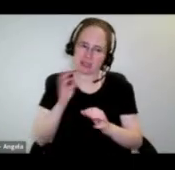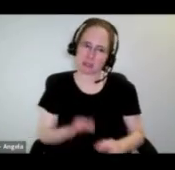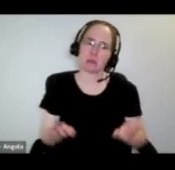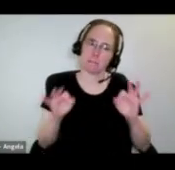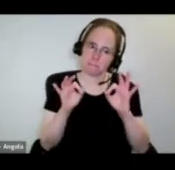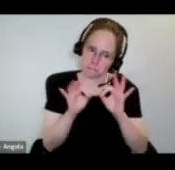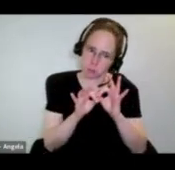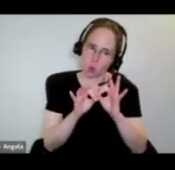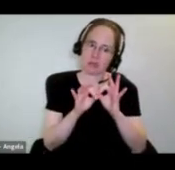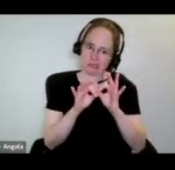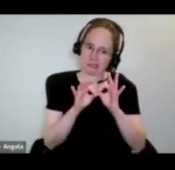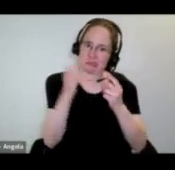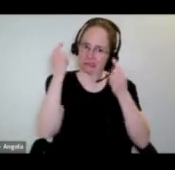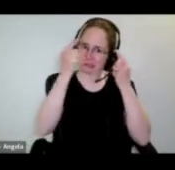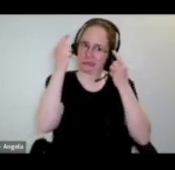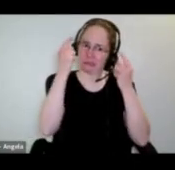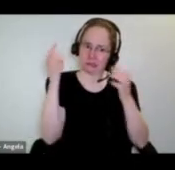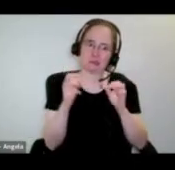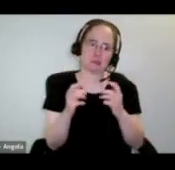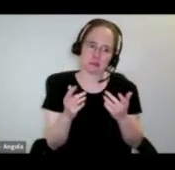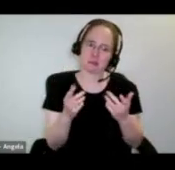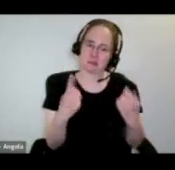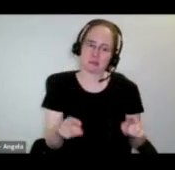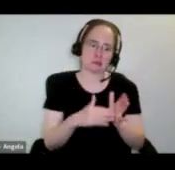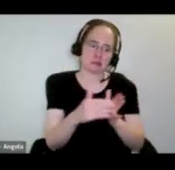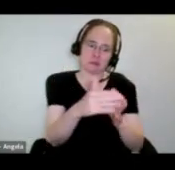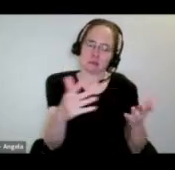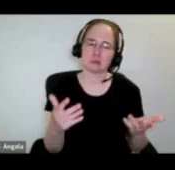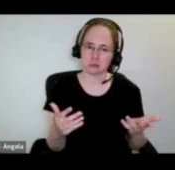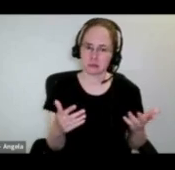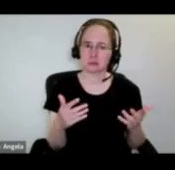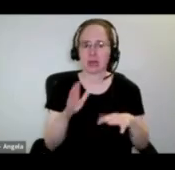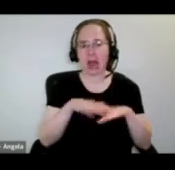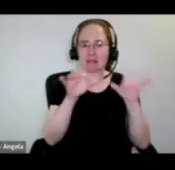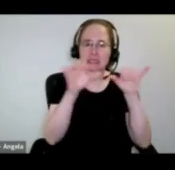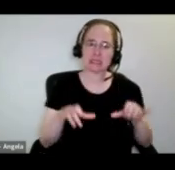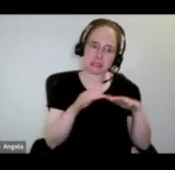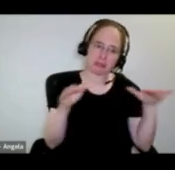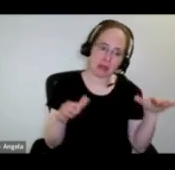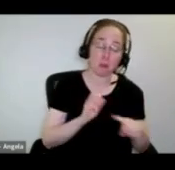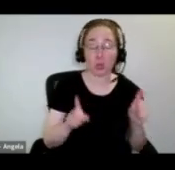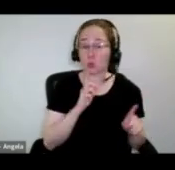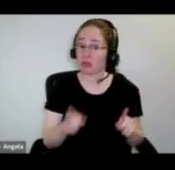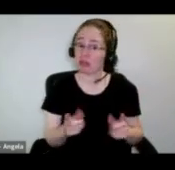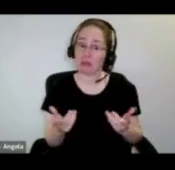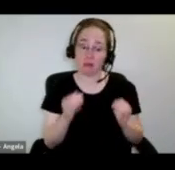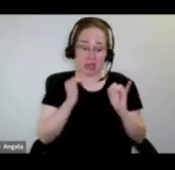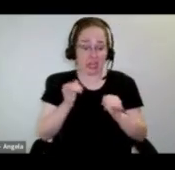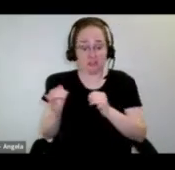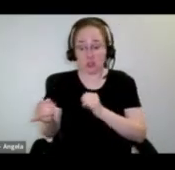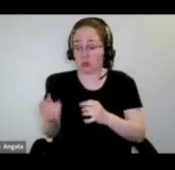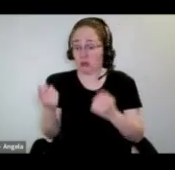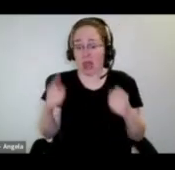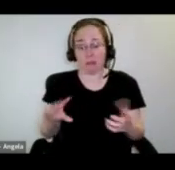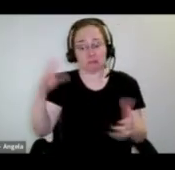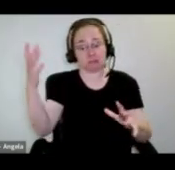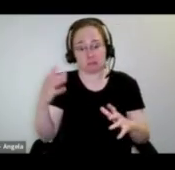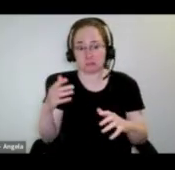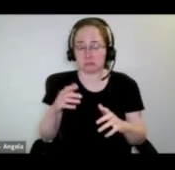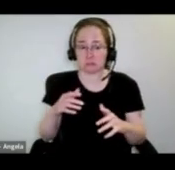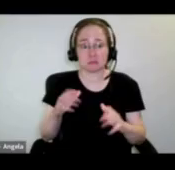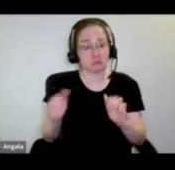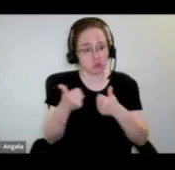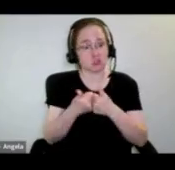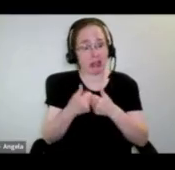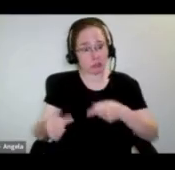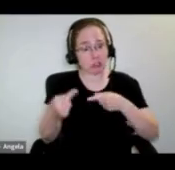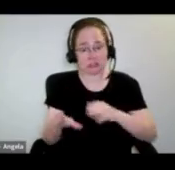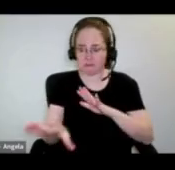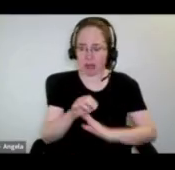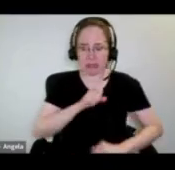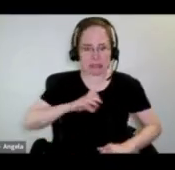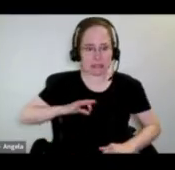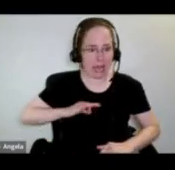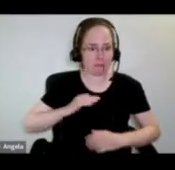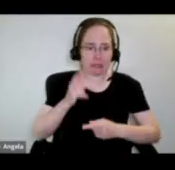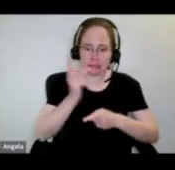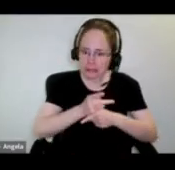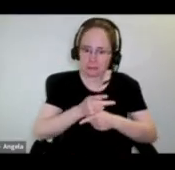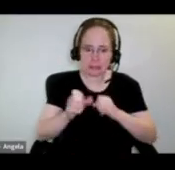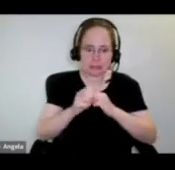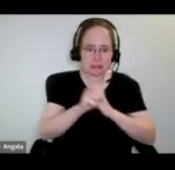Lindsay: We know that turnover, as Val mentioned, is such an important thing that people are dealing with on an ongoing basis. We often talk about this at the system level, but the reality is, on an individual basis, this can cause a lot of